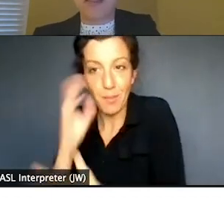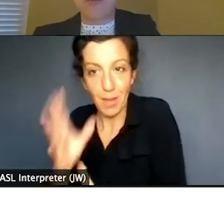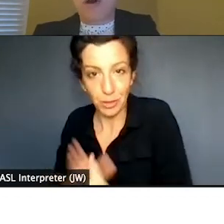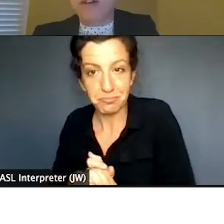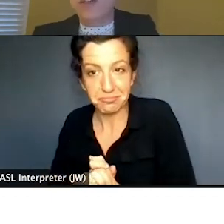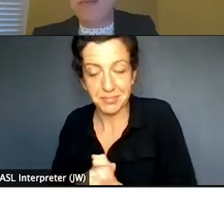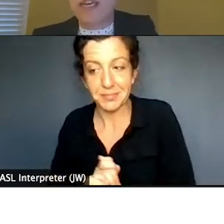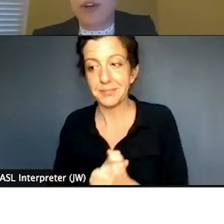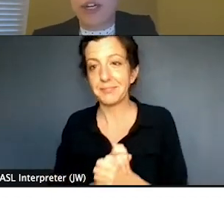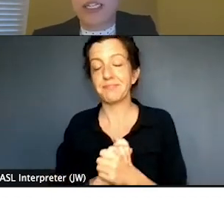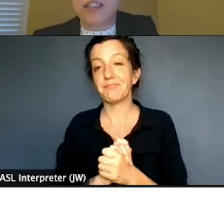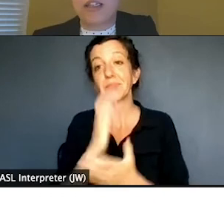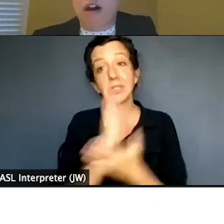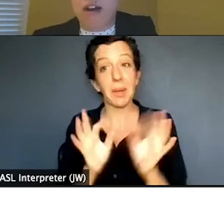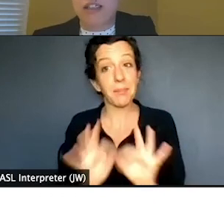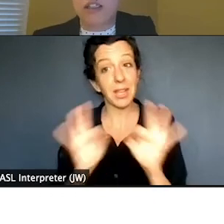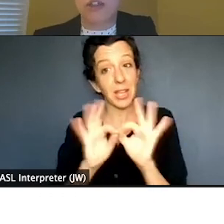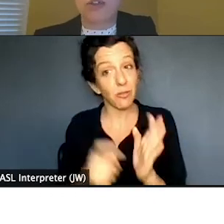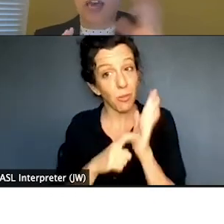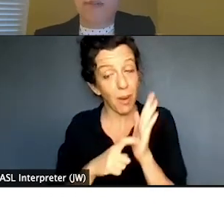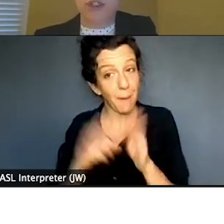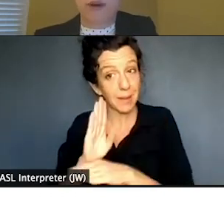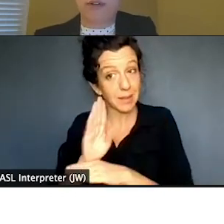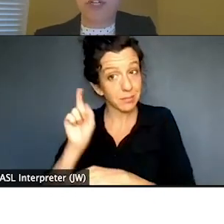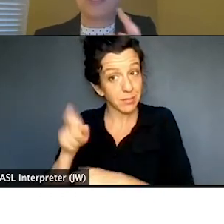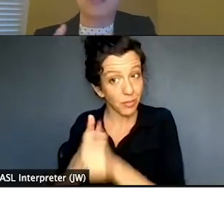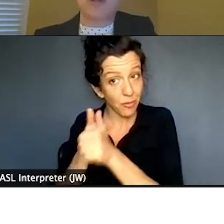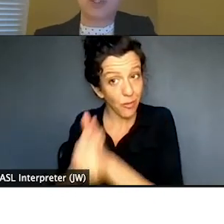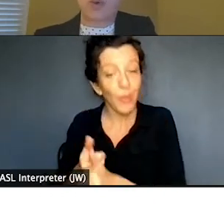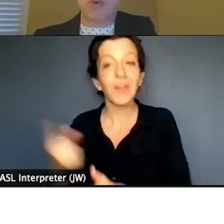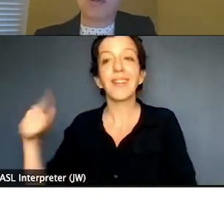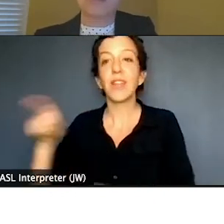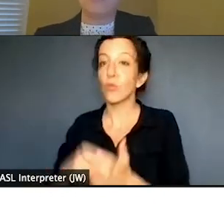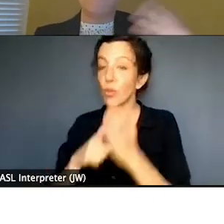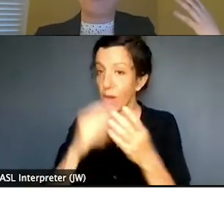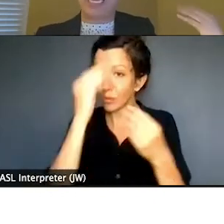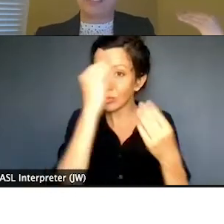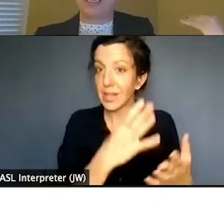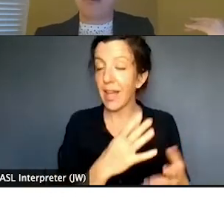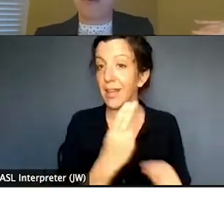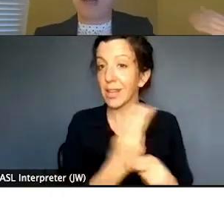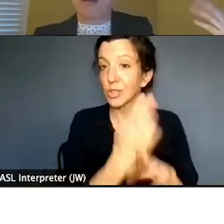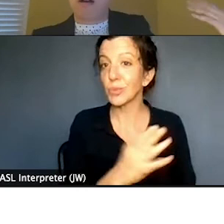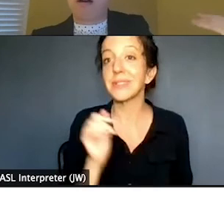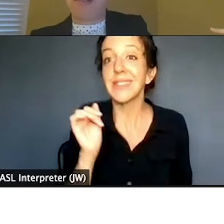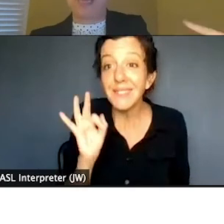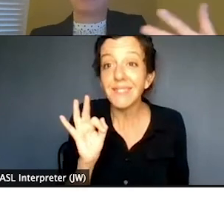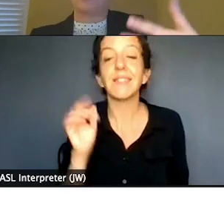There would also be increased cost to the California Department of Justice as well as courts for cases that are moving along on that side.